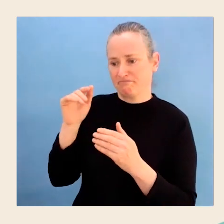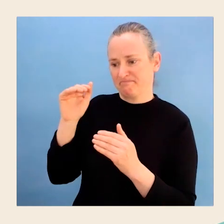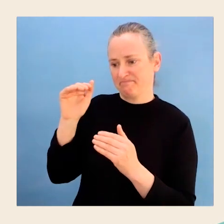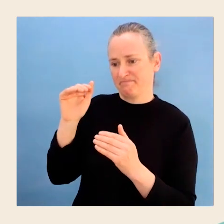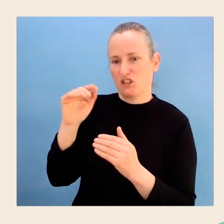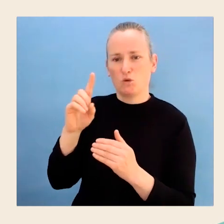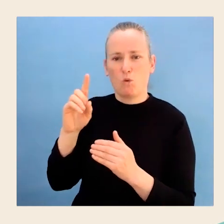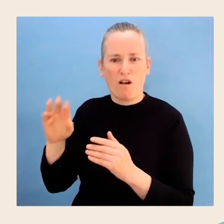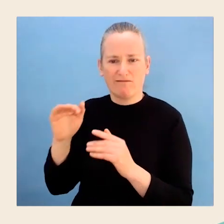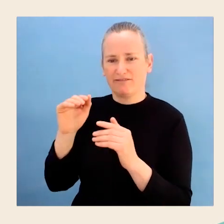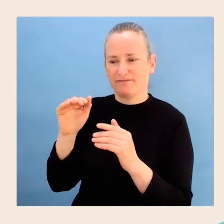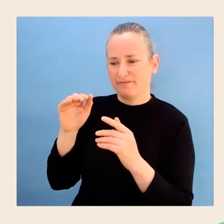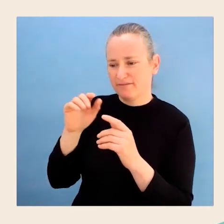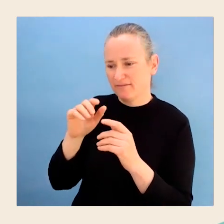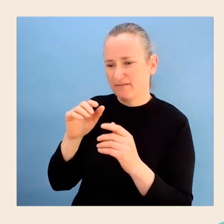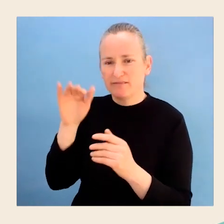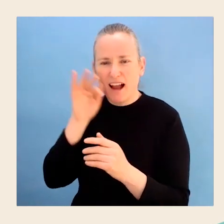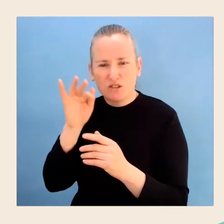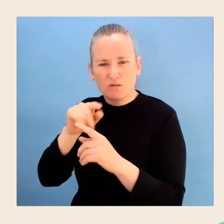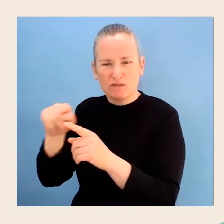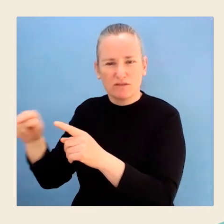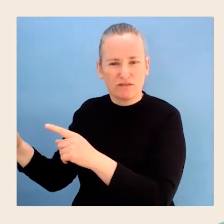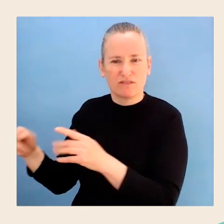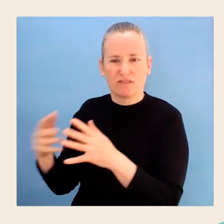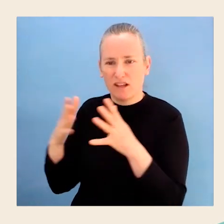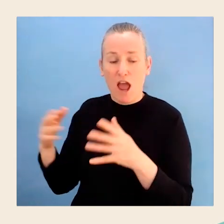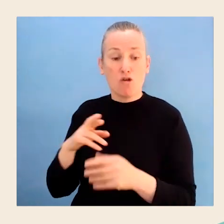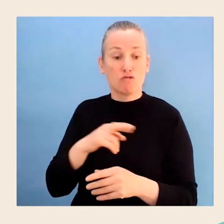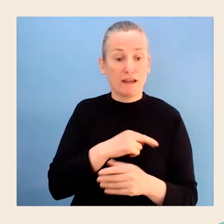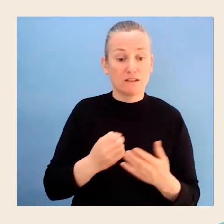and these real stories are so sidelined and so marginalised,